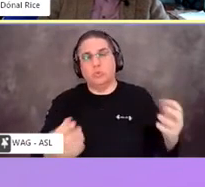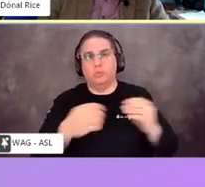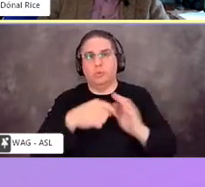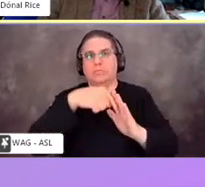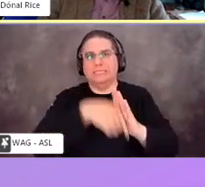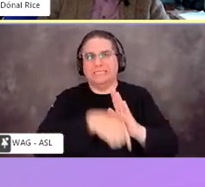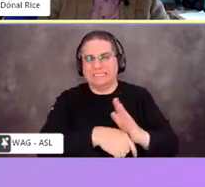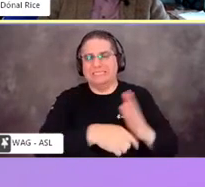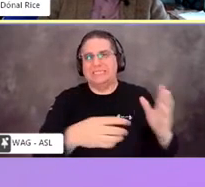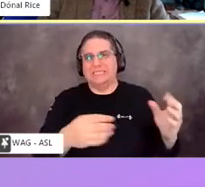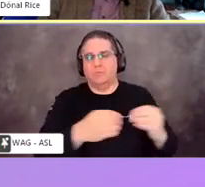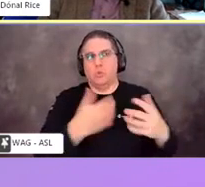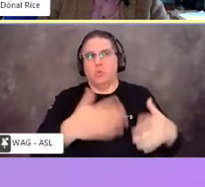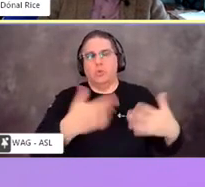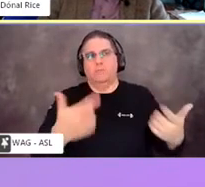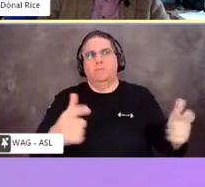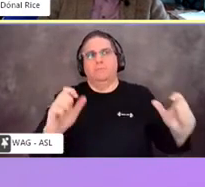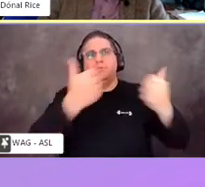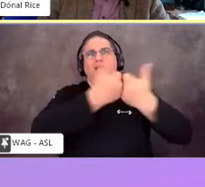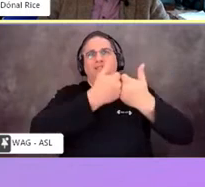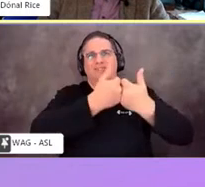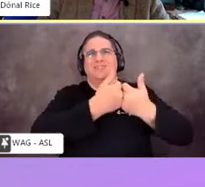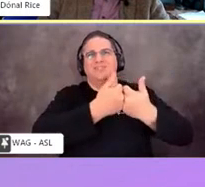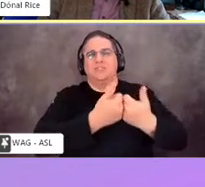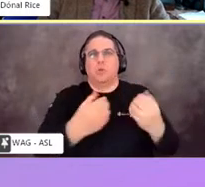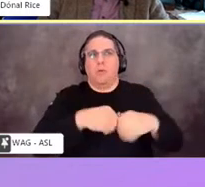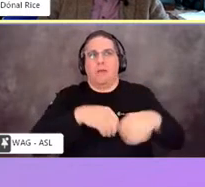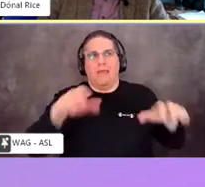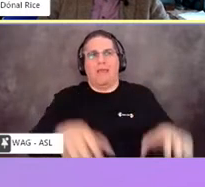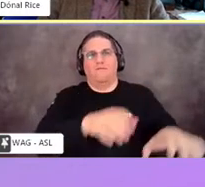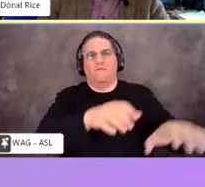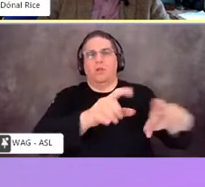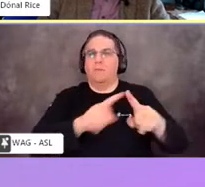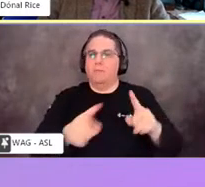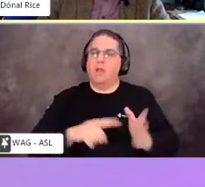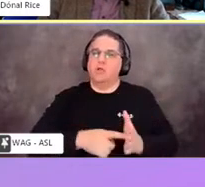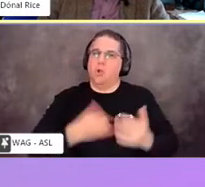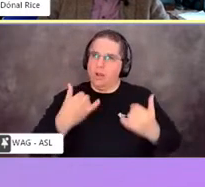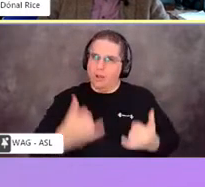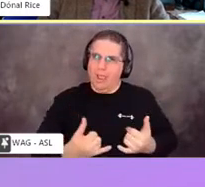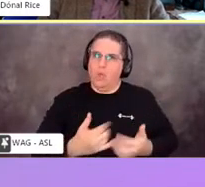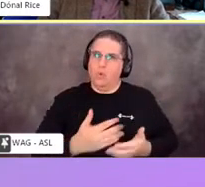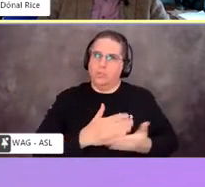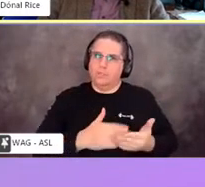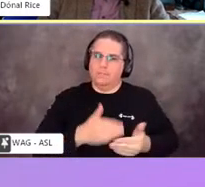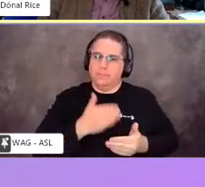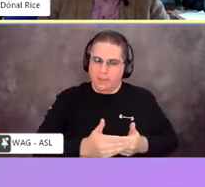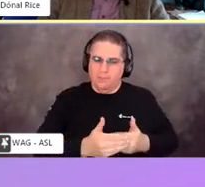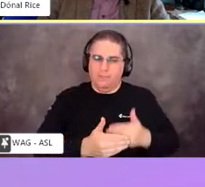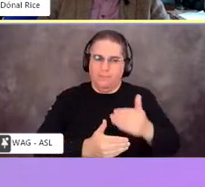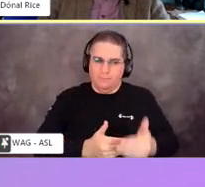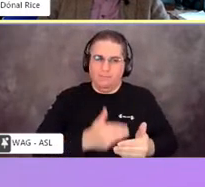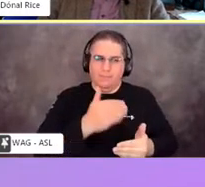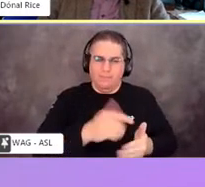nothing to stop any organization. Of course some of the issues are a little bit more than problematic and